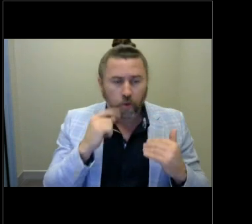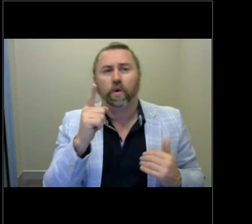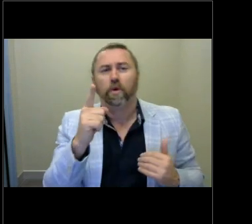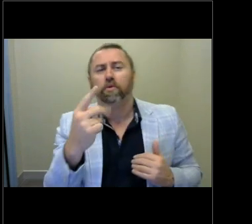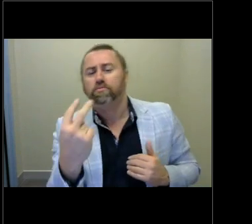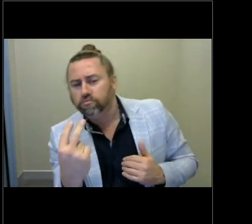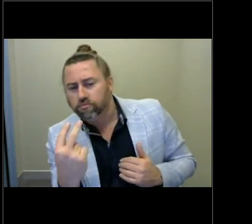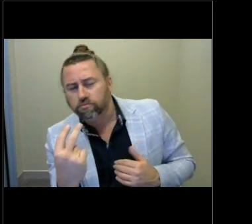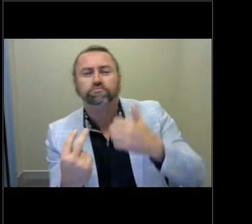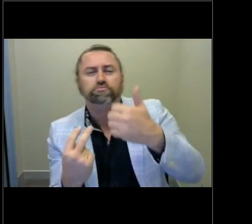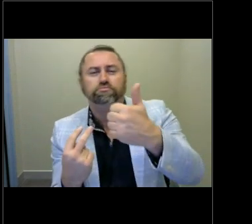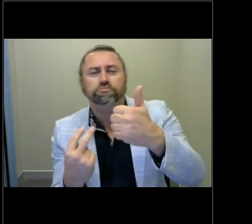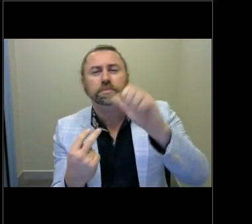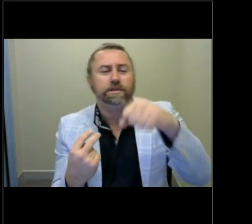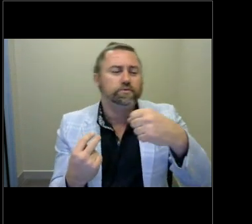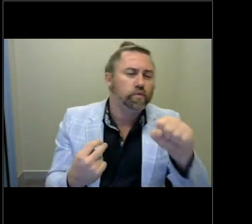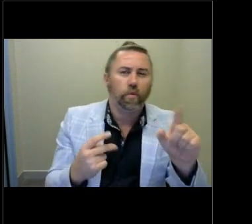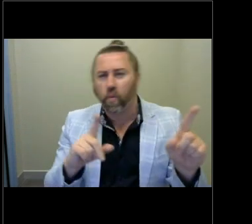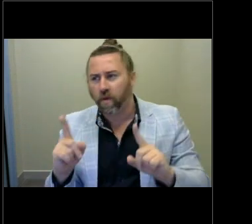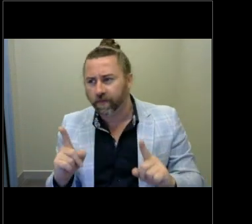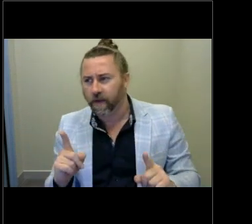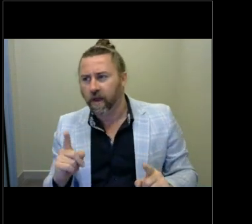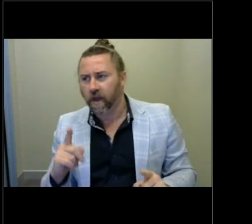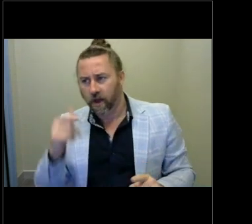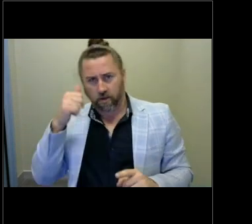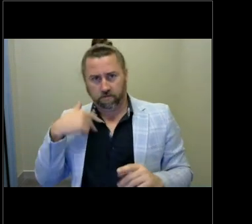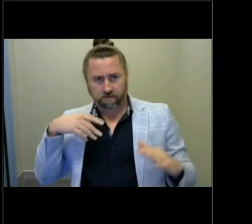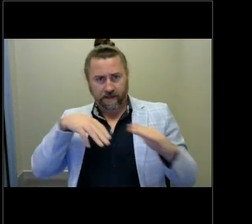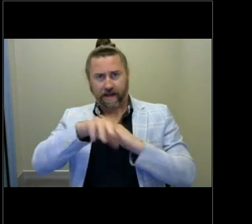Then they might be heard urgently by a magistrate on that day.